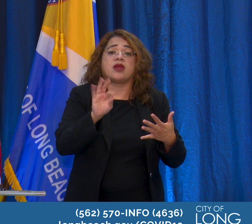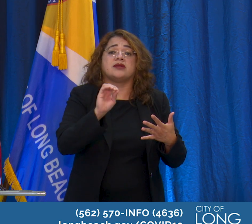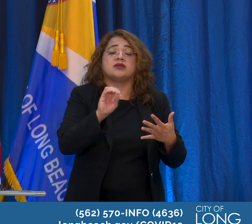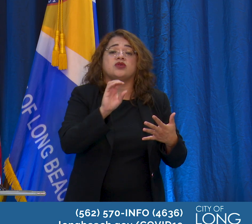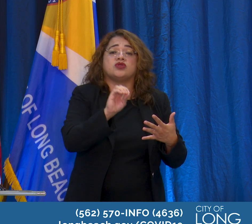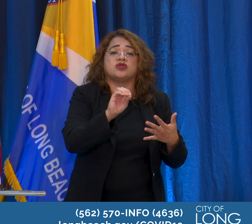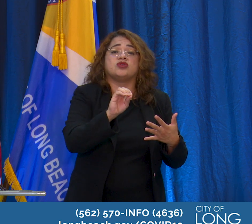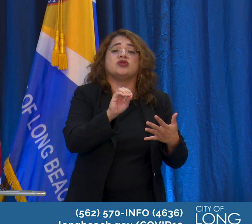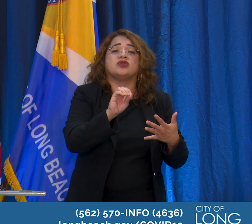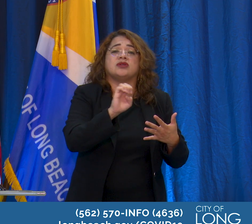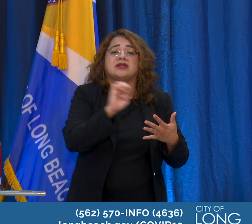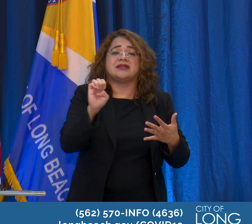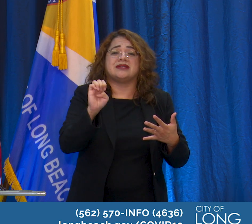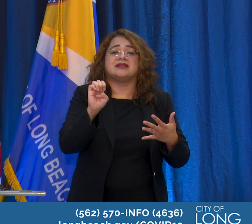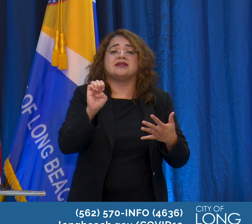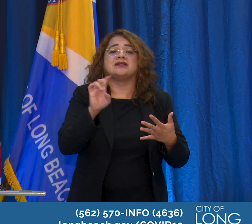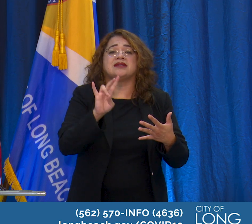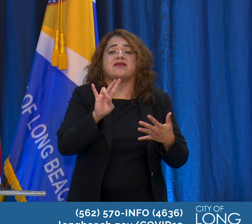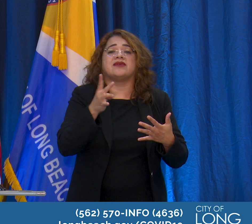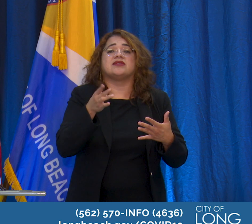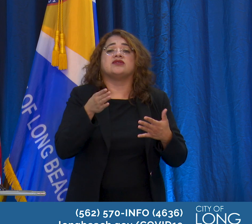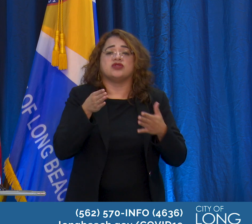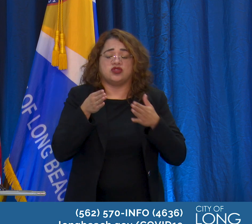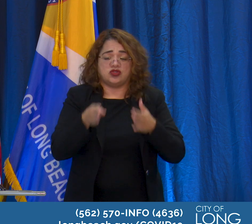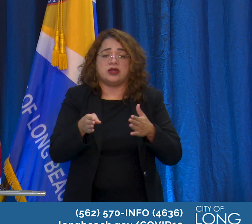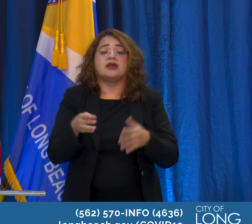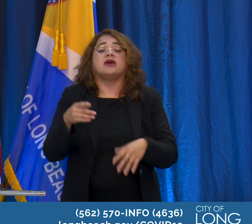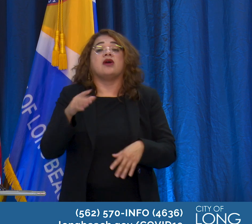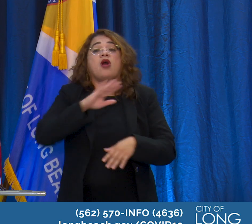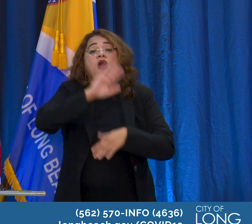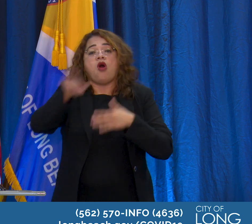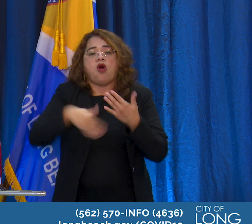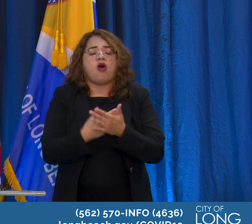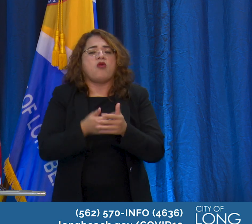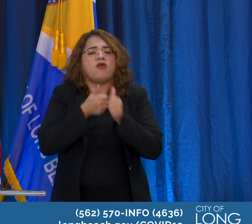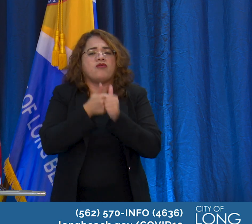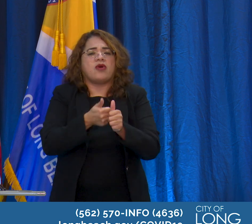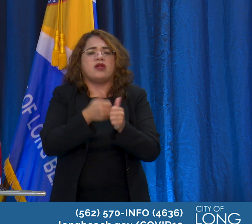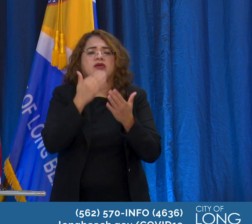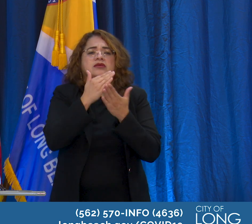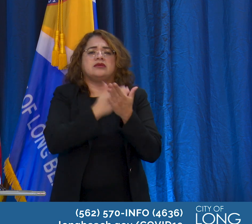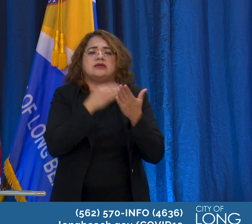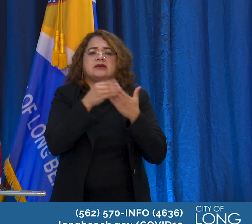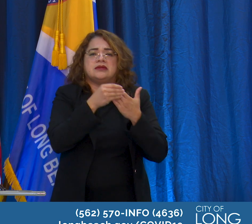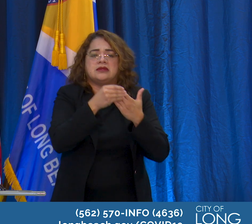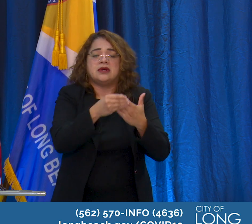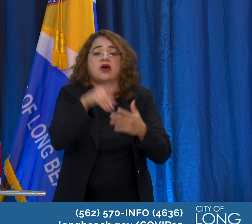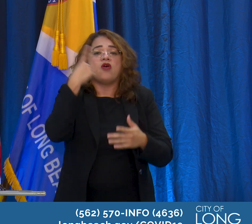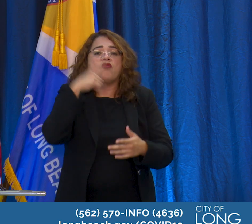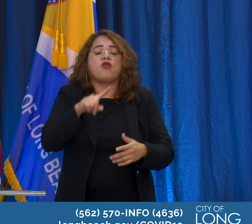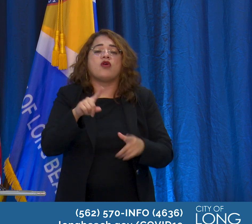Health screenings, temperature checks, physical distancing, and face coverings will be required.